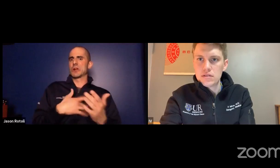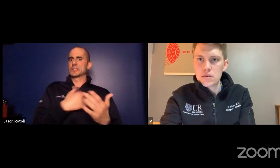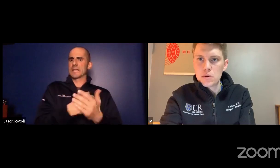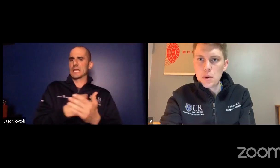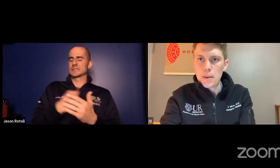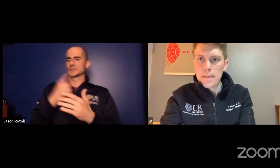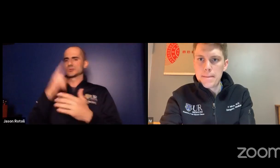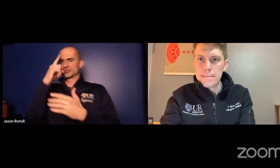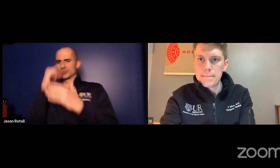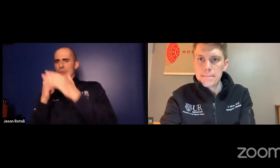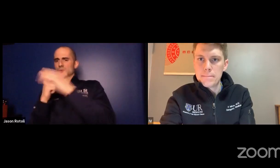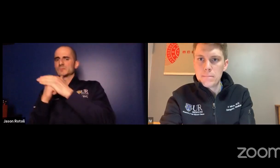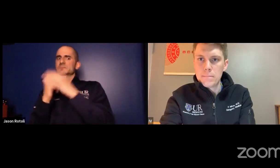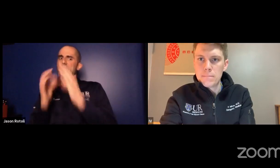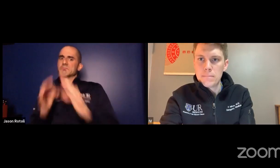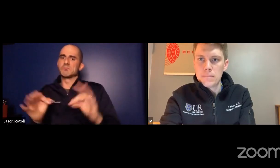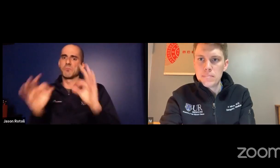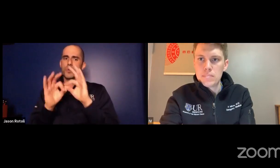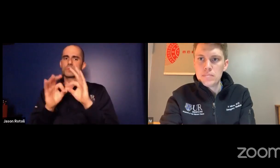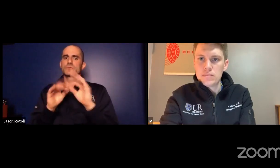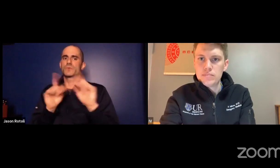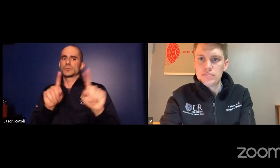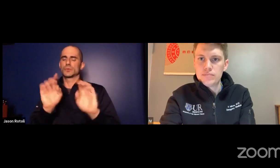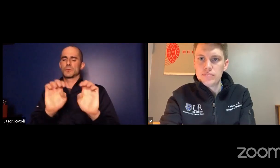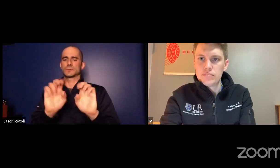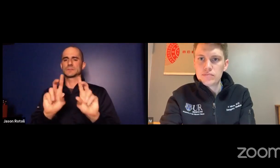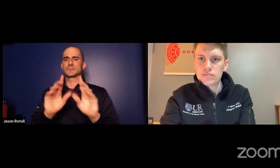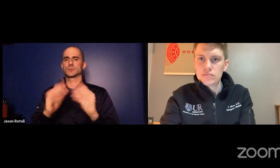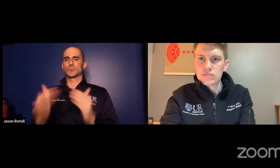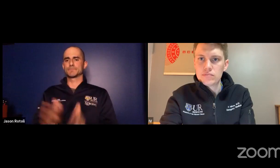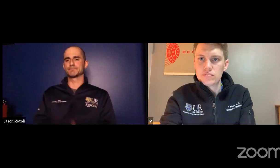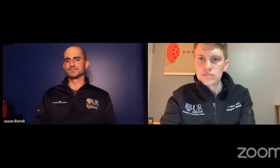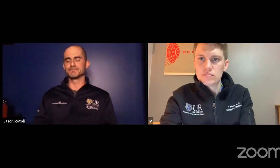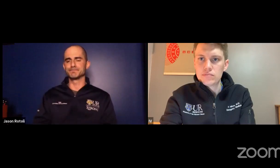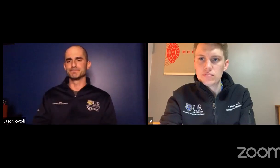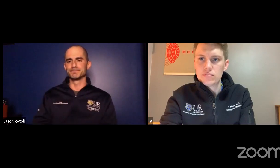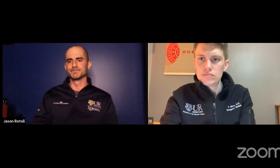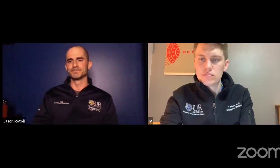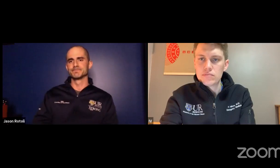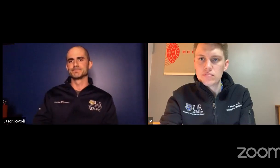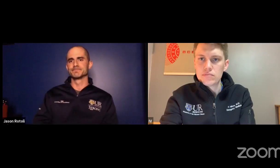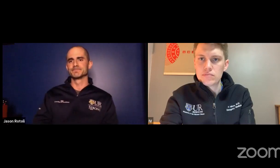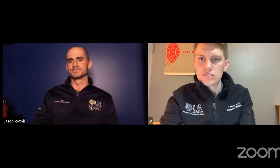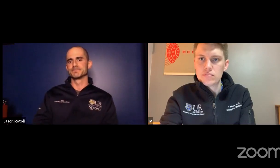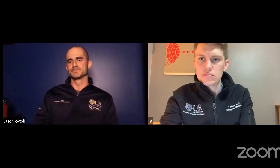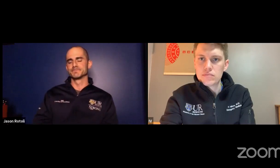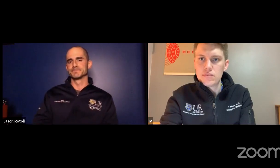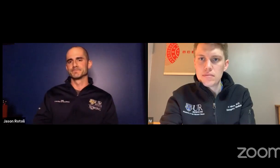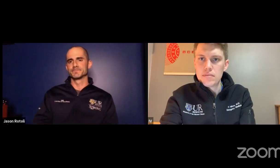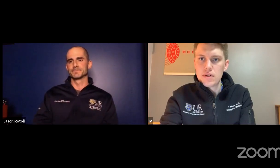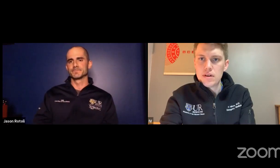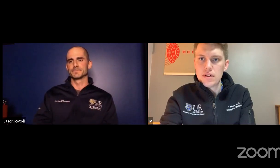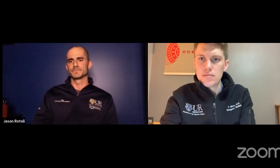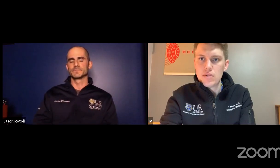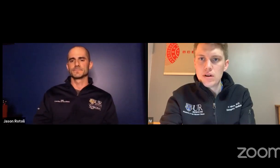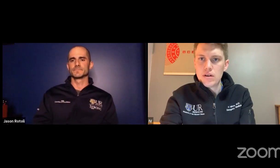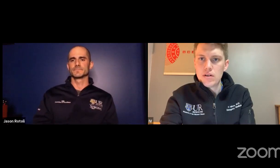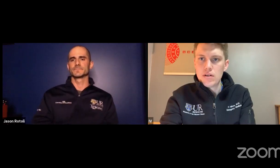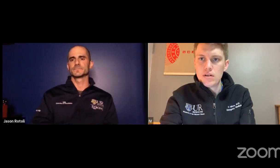the emergency room. It's okay to call your primary care physician to let them know. They will most likely refer you